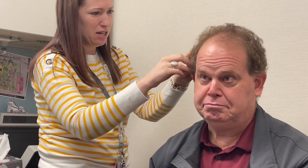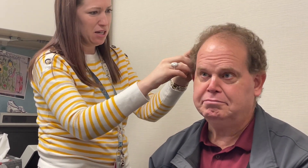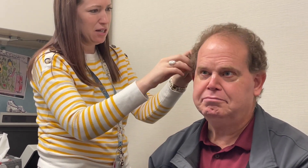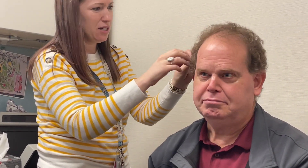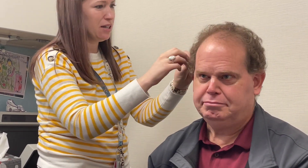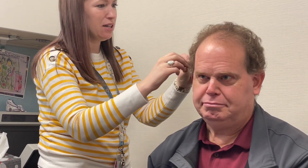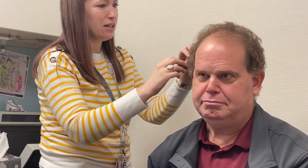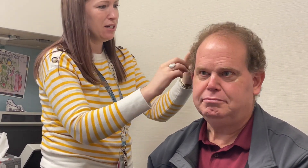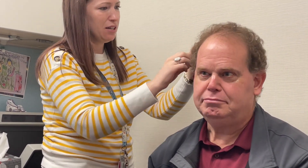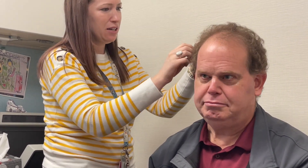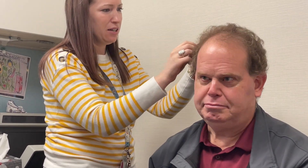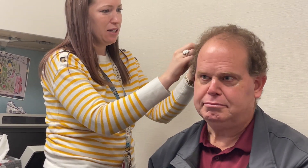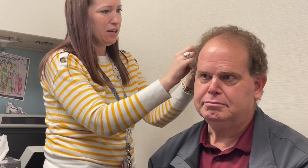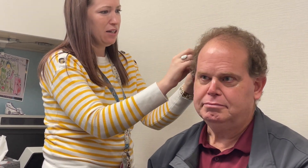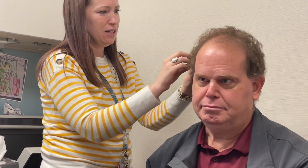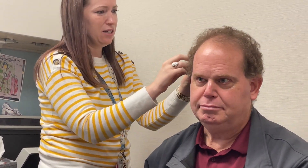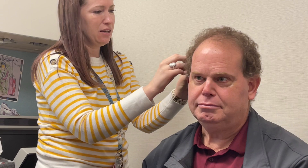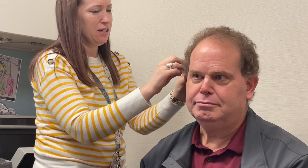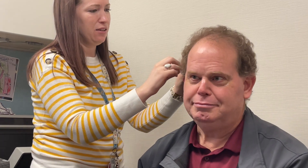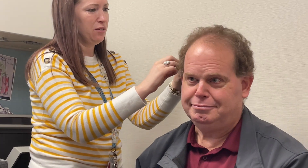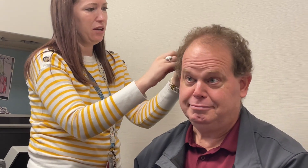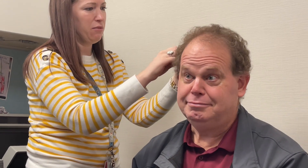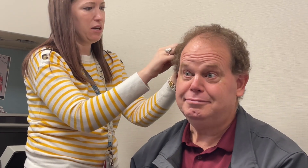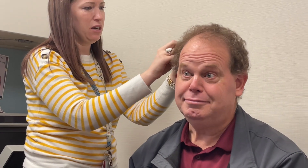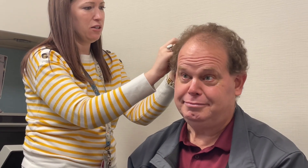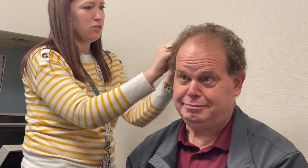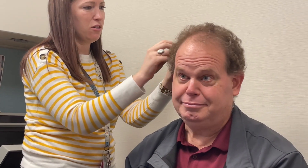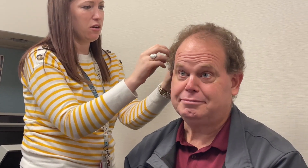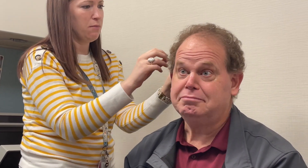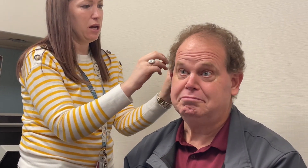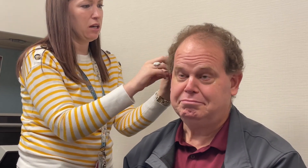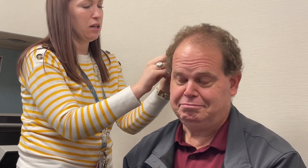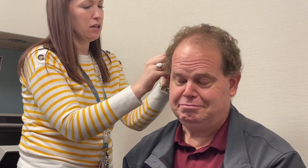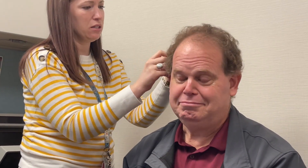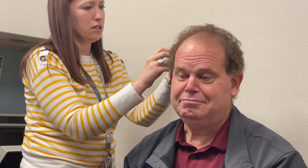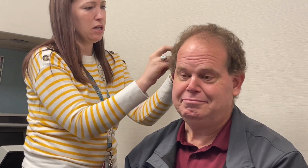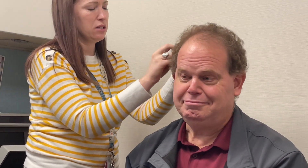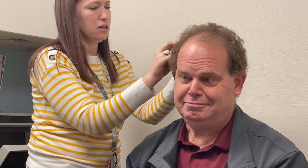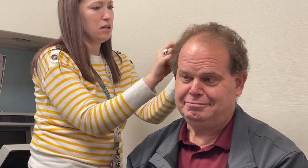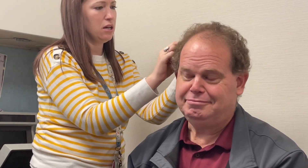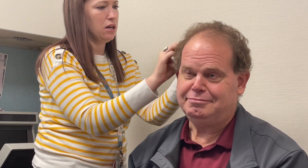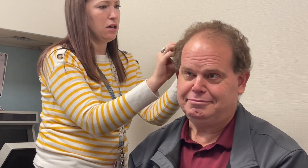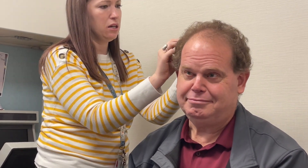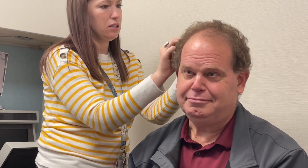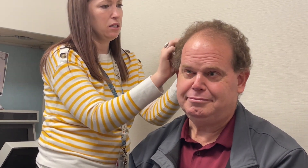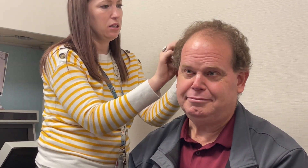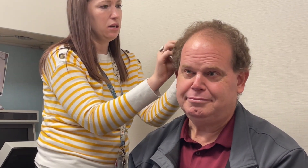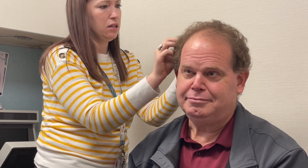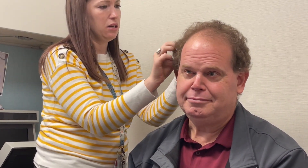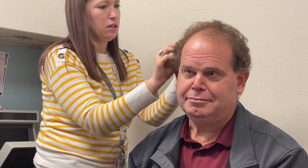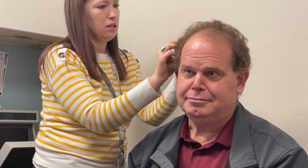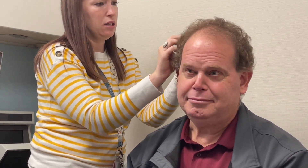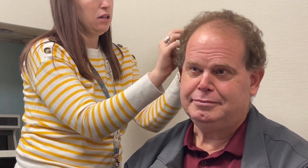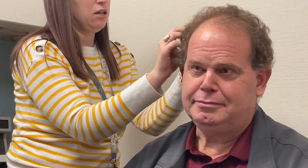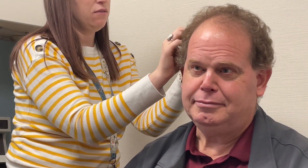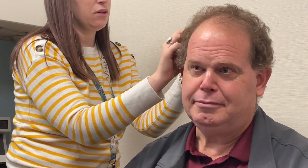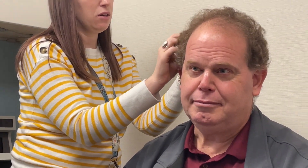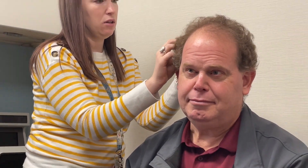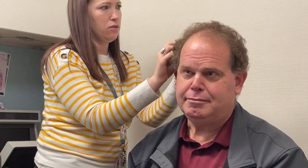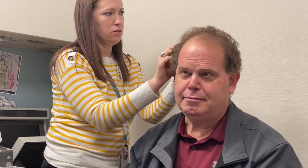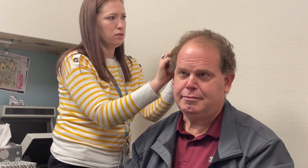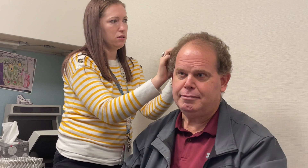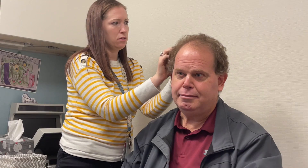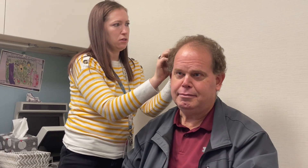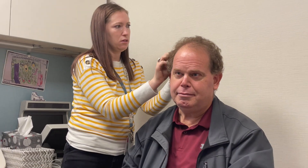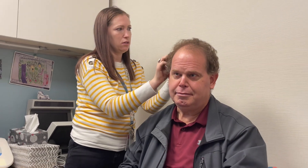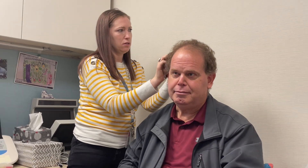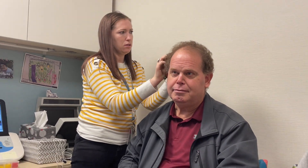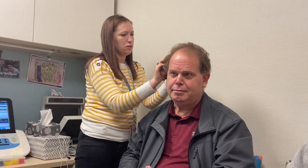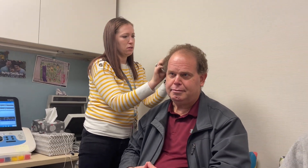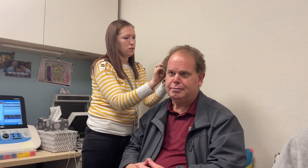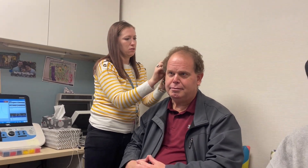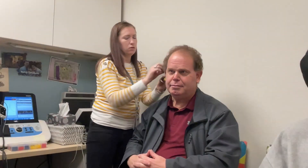it stronger magn that's not even close hold